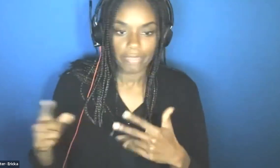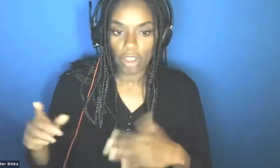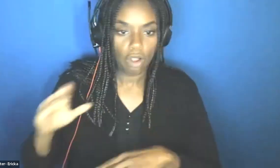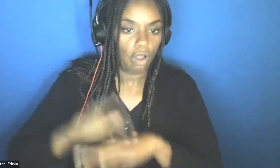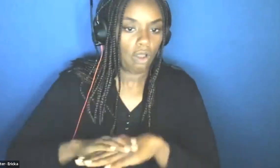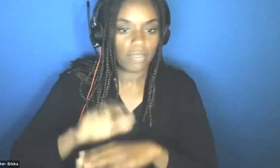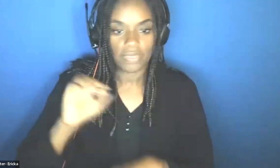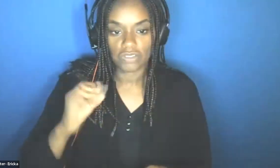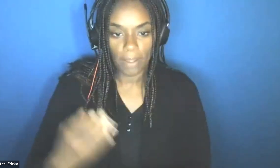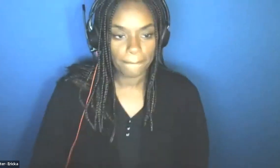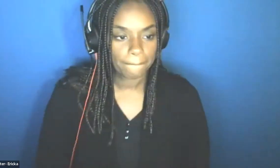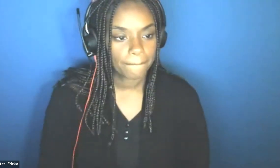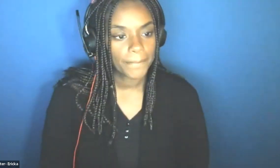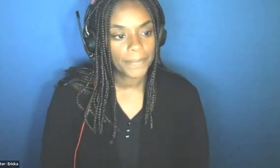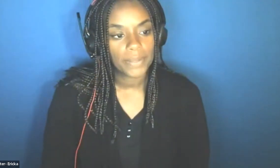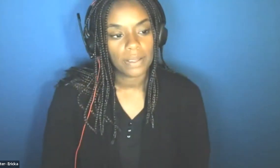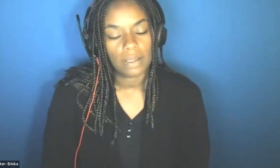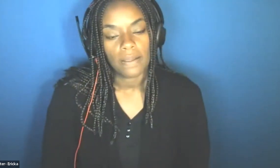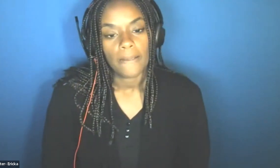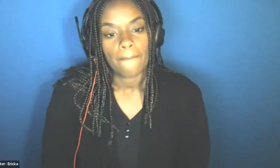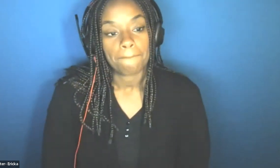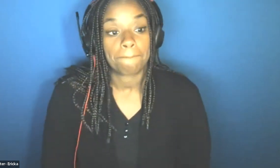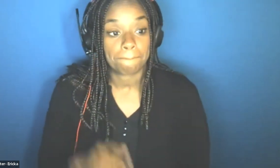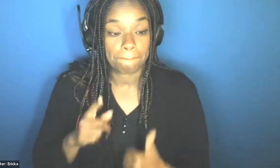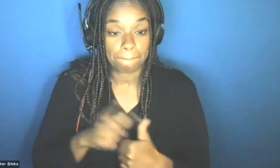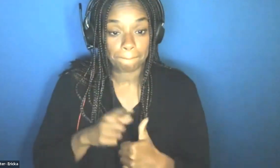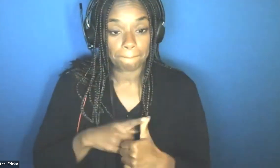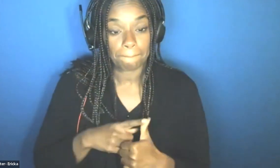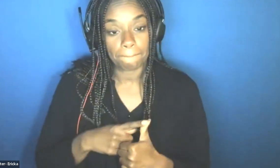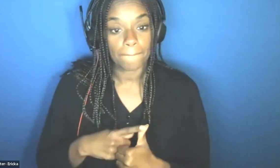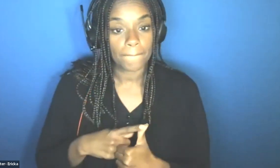So an offer of employment has been made, but the employee has not started work yet.